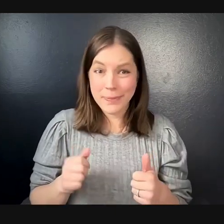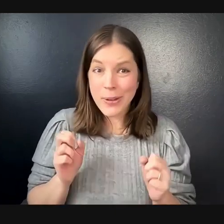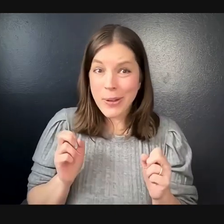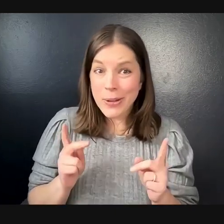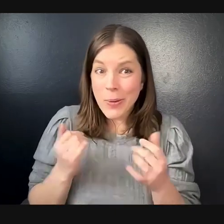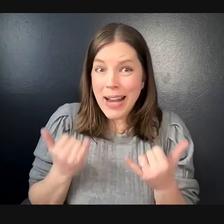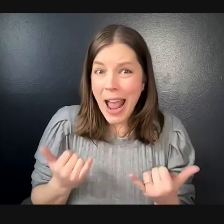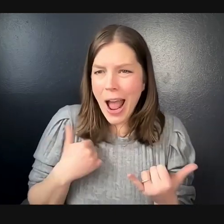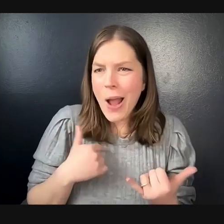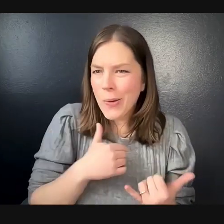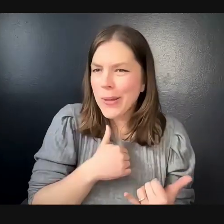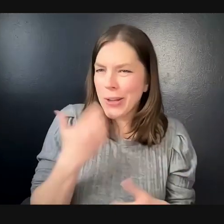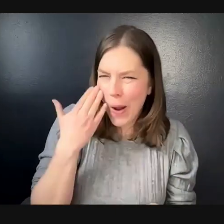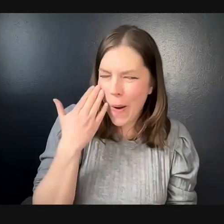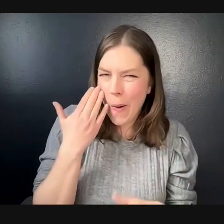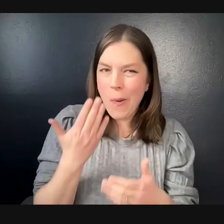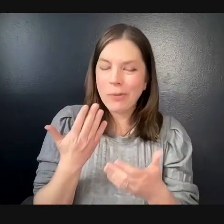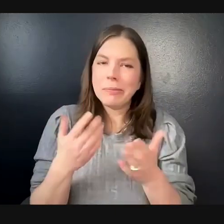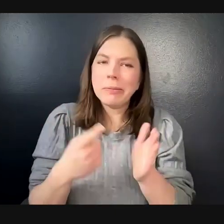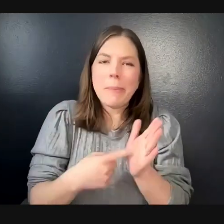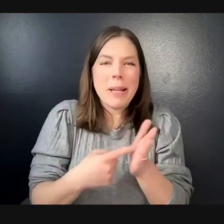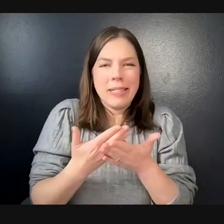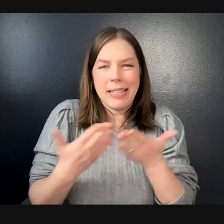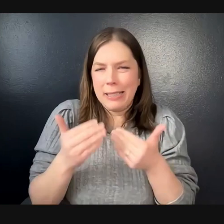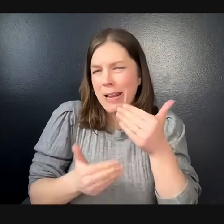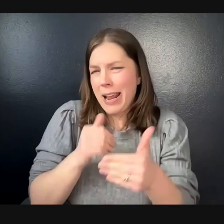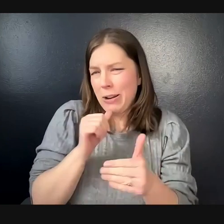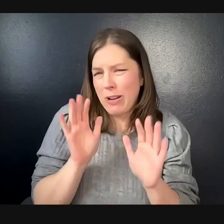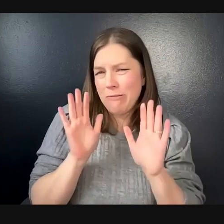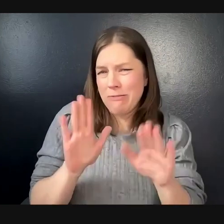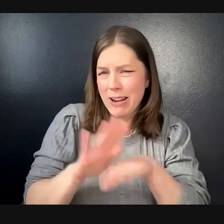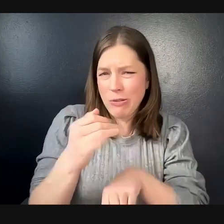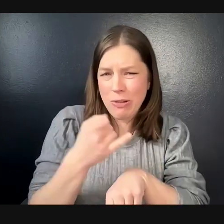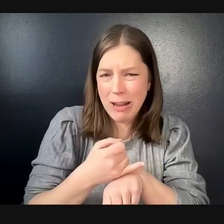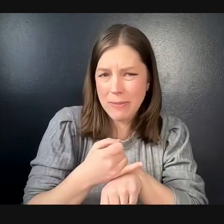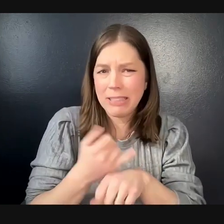OK. Now, we know sometimes things aren't always